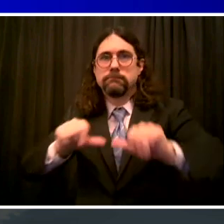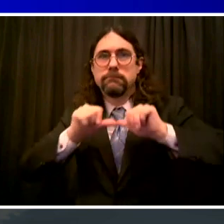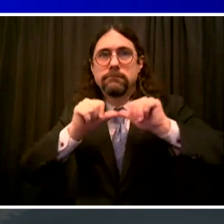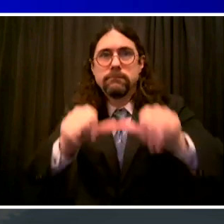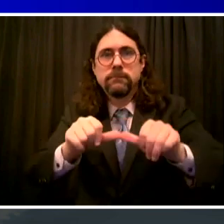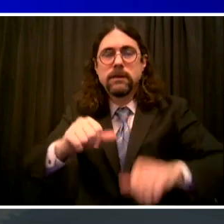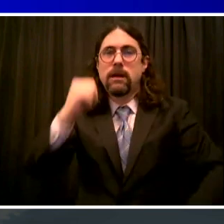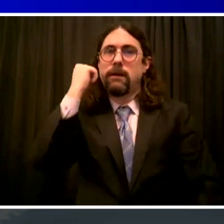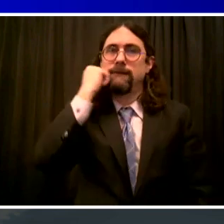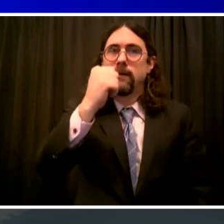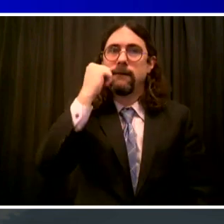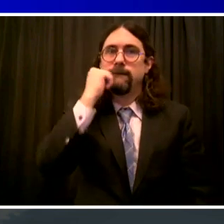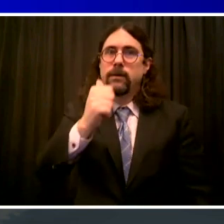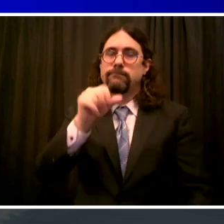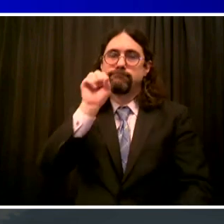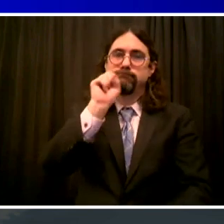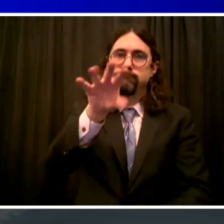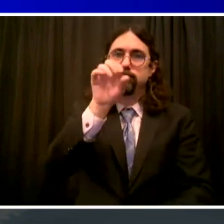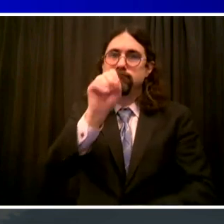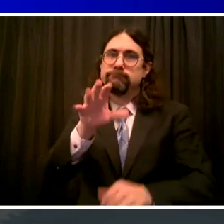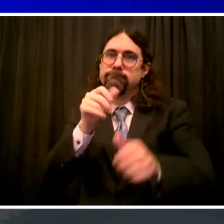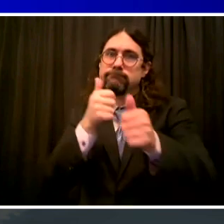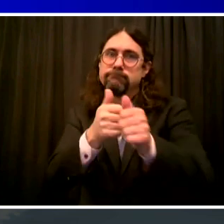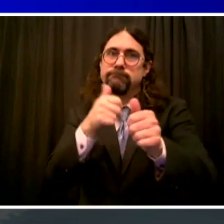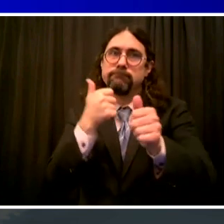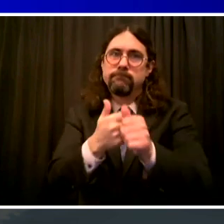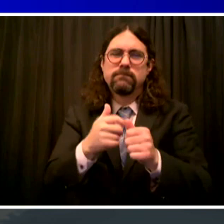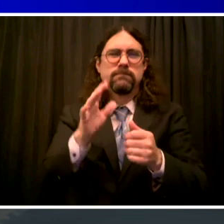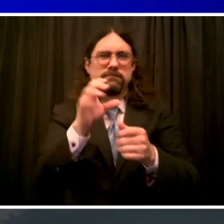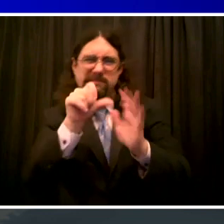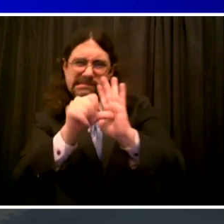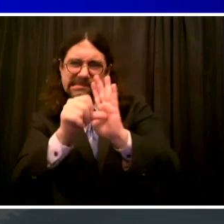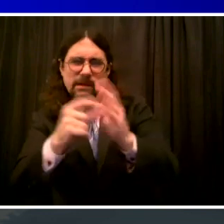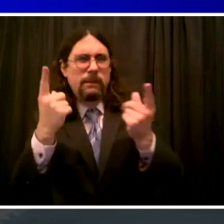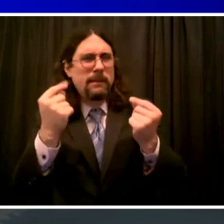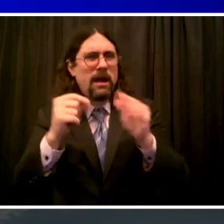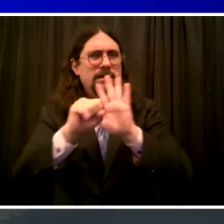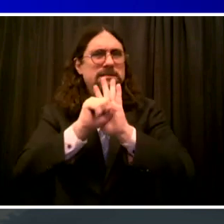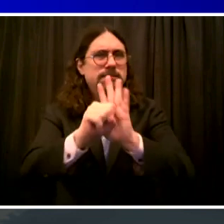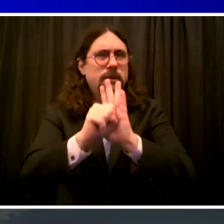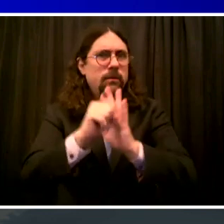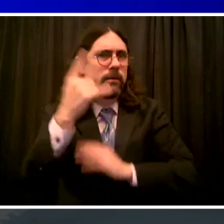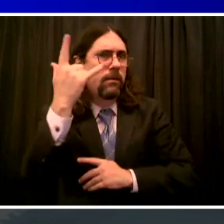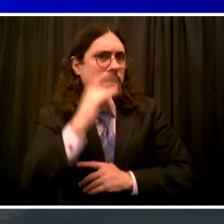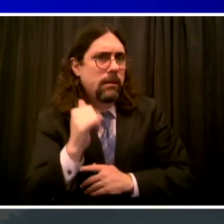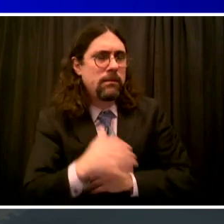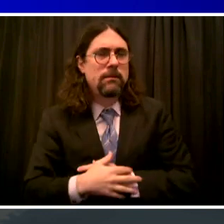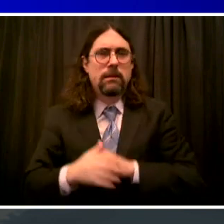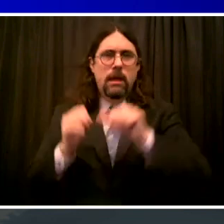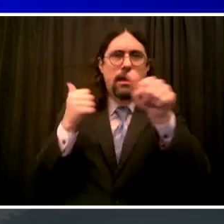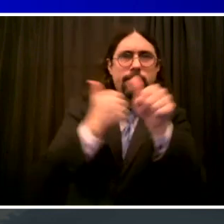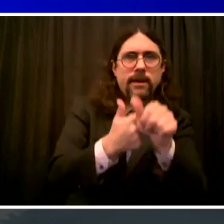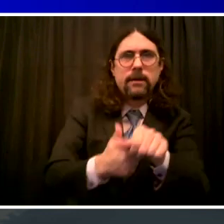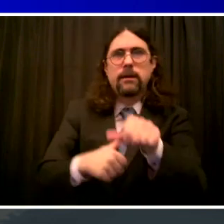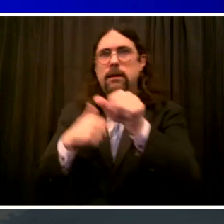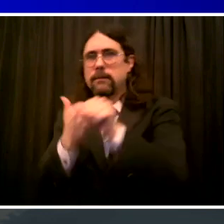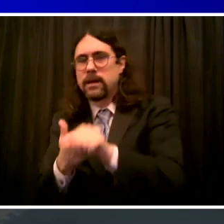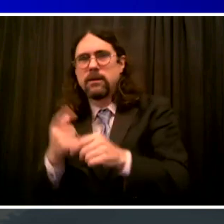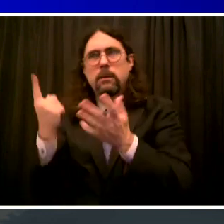GOING TO SEE THESE ALL OVER NEW YORK CITY. WE NEED EVERYONE TO SPREAD THE WORD. WE NEED TO KEEP TALKING ABOUT